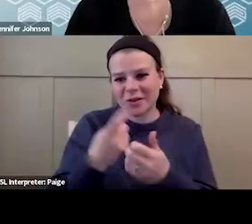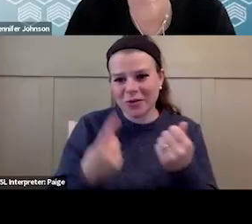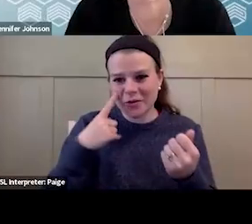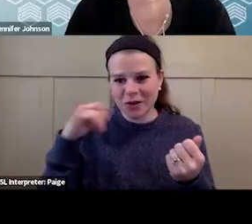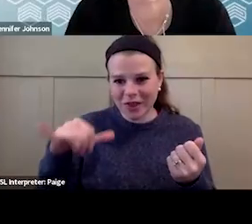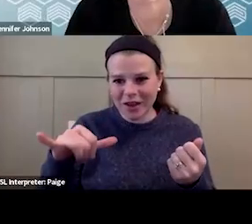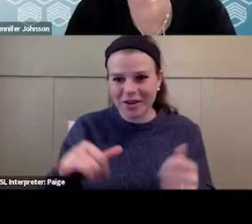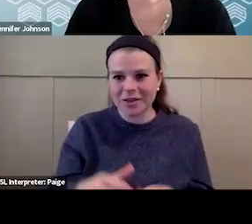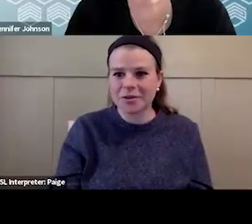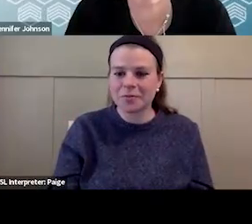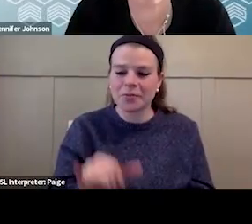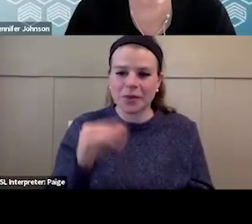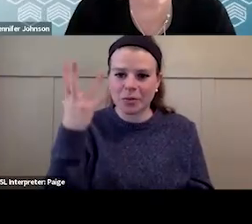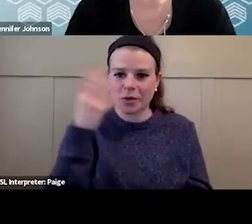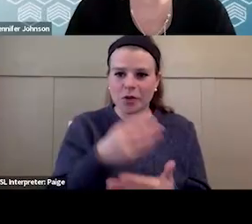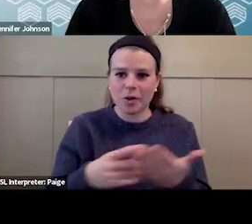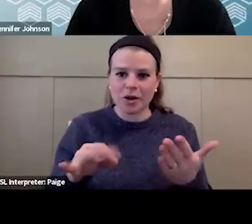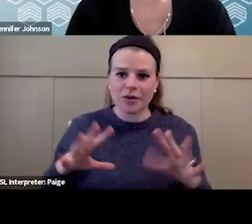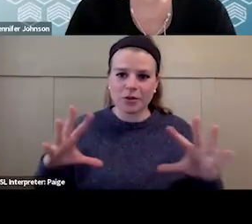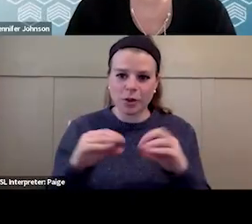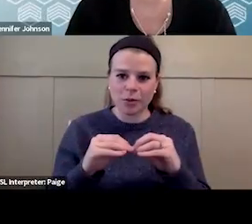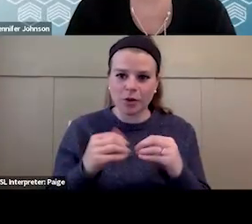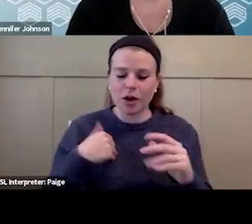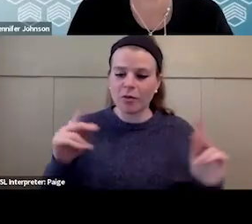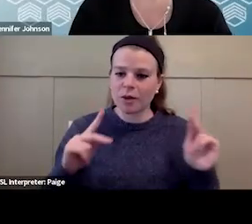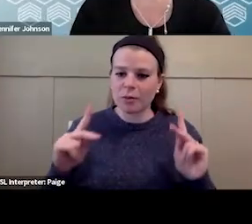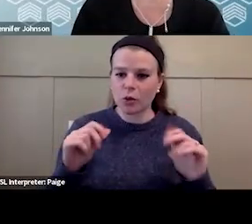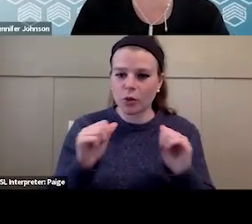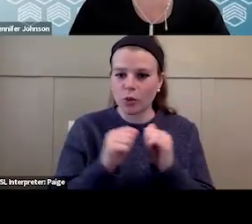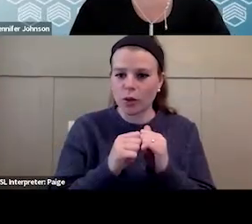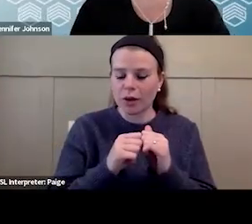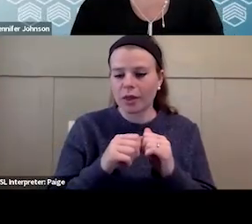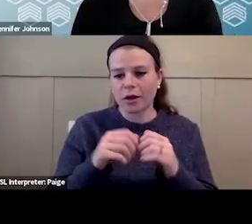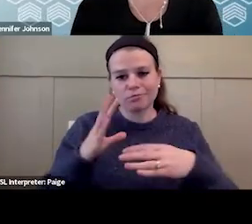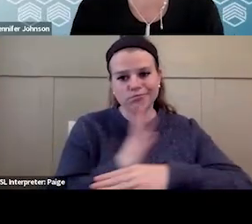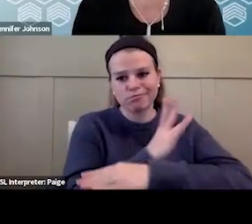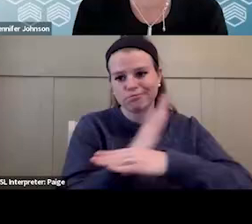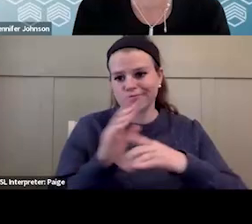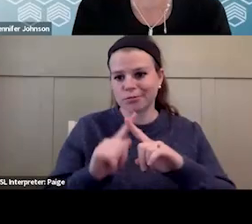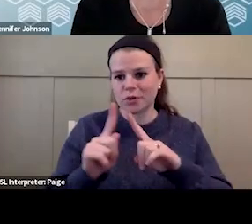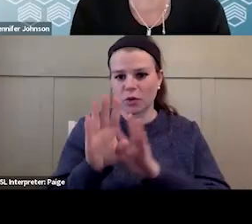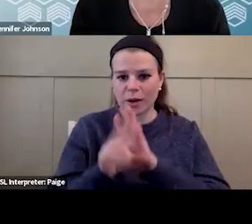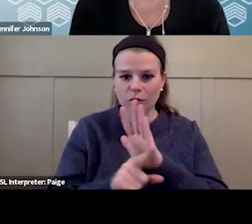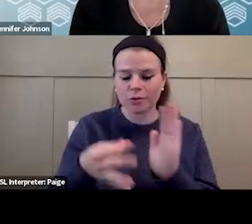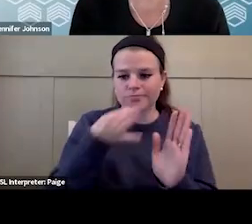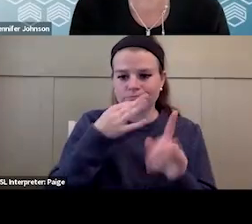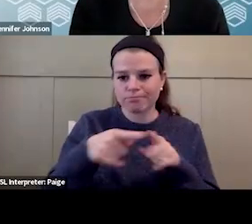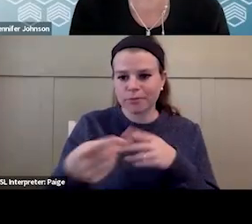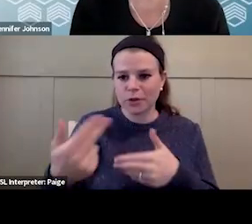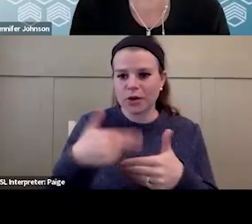Uh, and that's the beauty of these, uh, webinars. We have folks with, um, wide range of backgrounds and expertise joining. So thank you for sharing that.